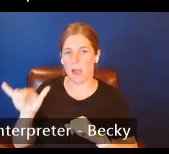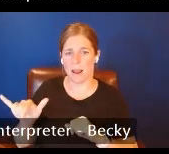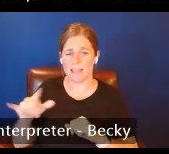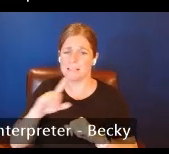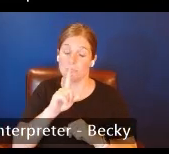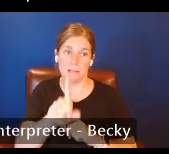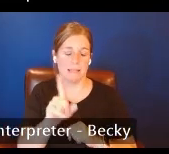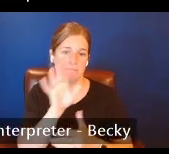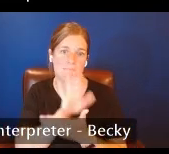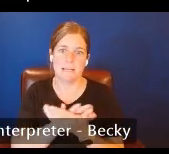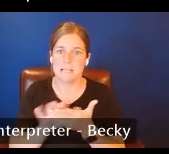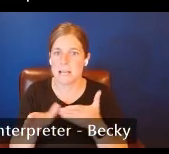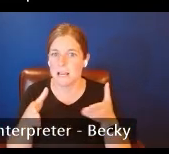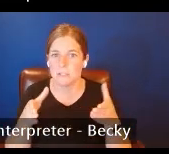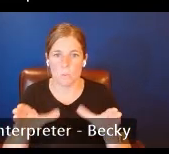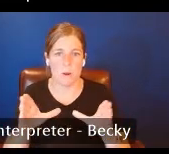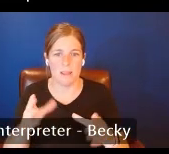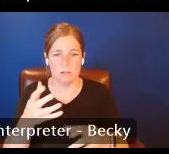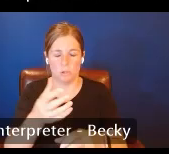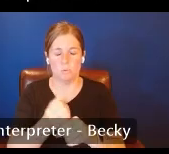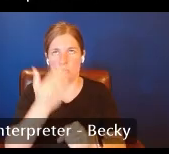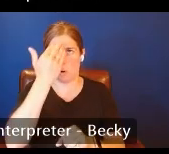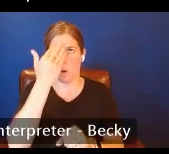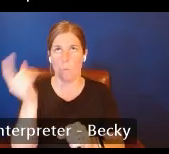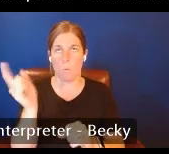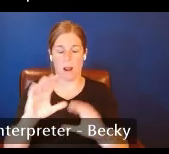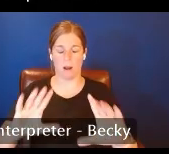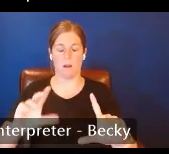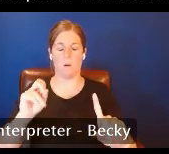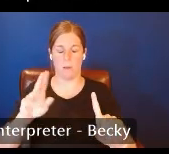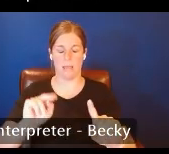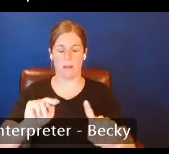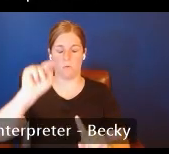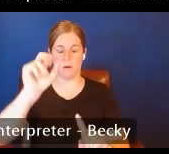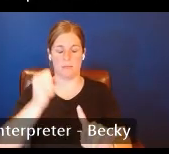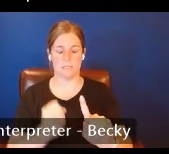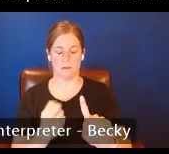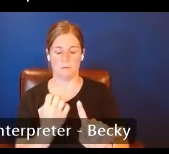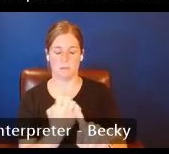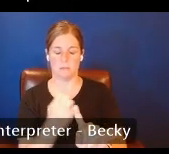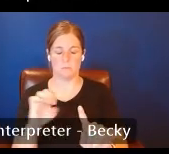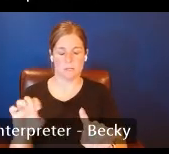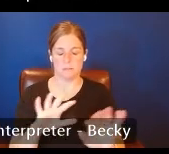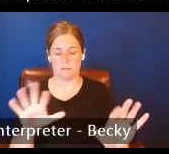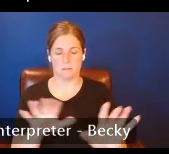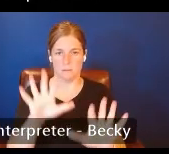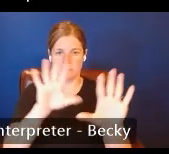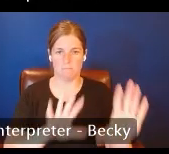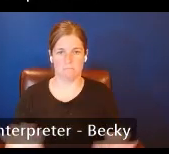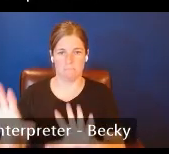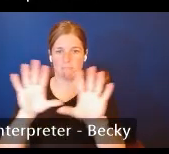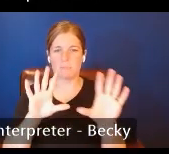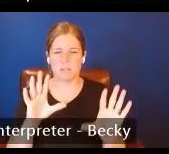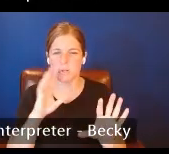to get your directionality straight as you're looking at the map.